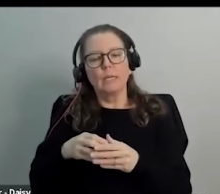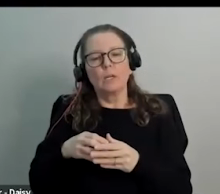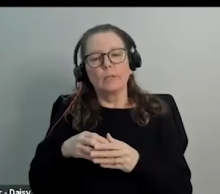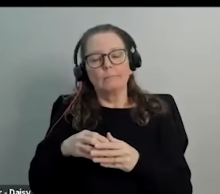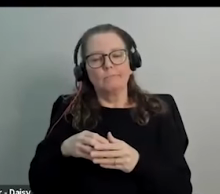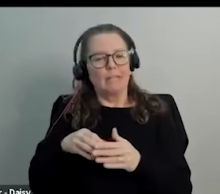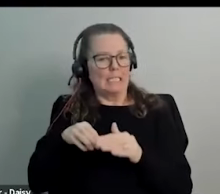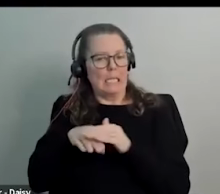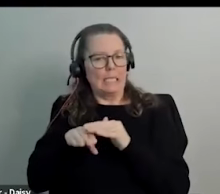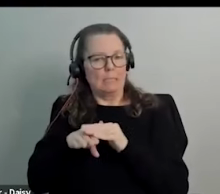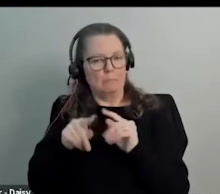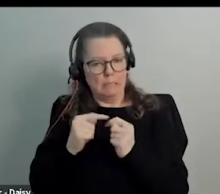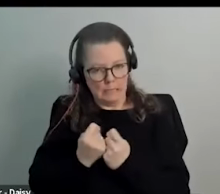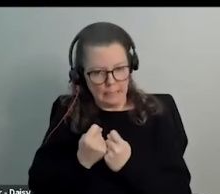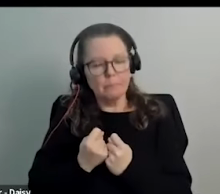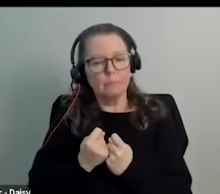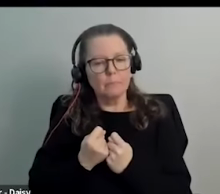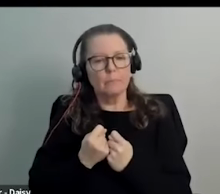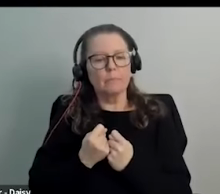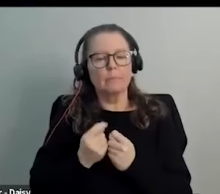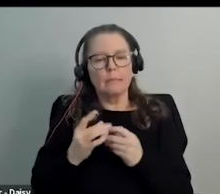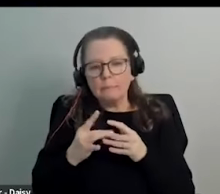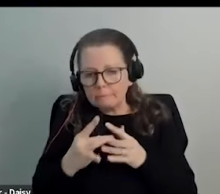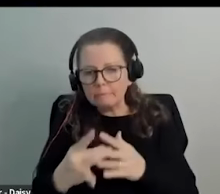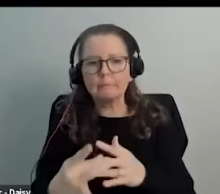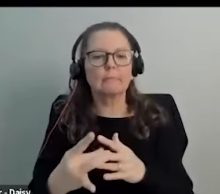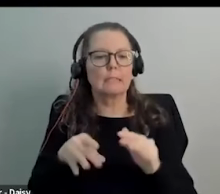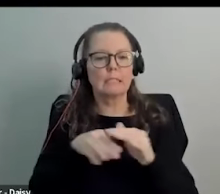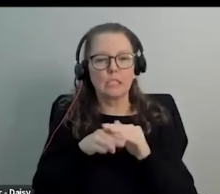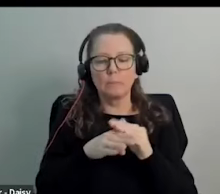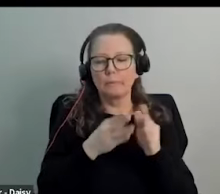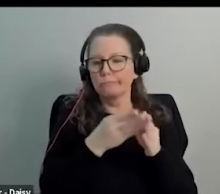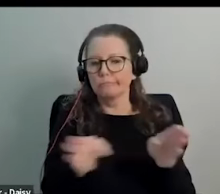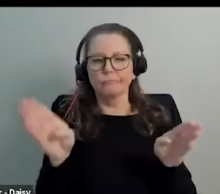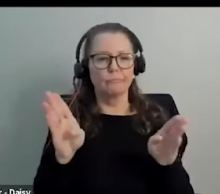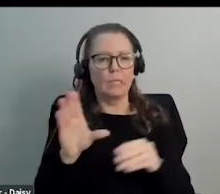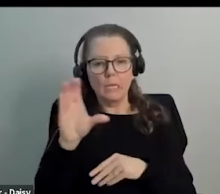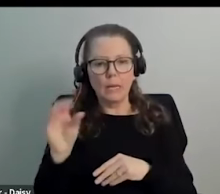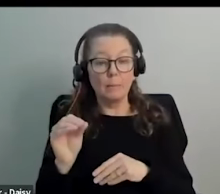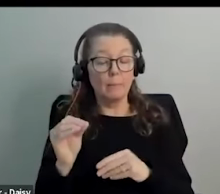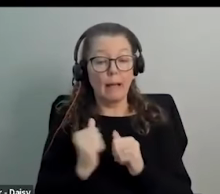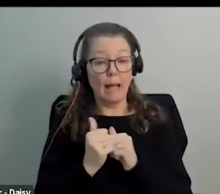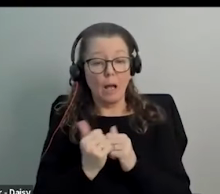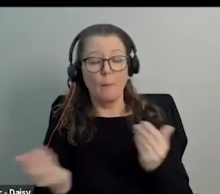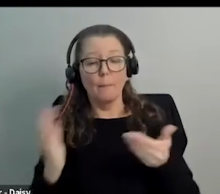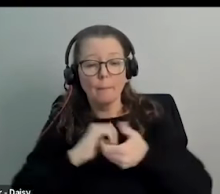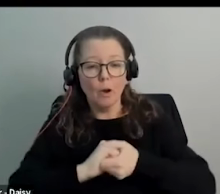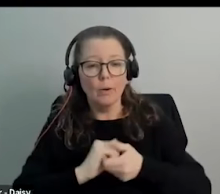that drives accessibility across the company by partnering with our product teams